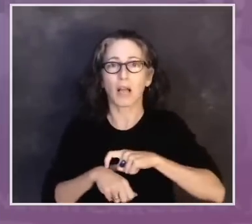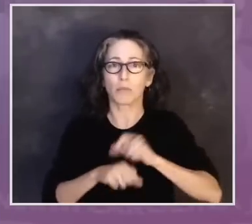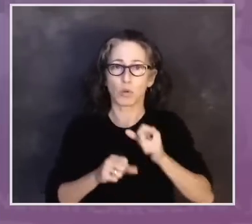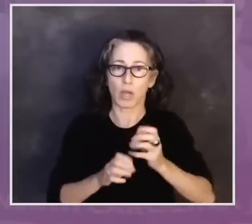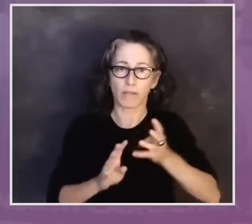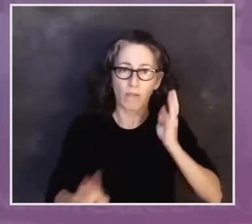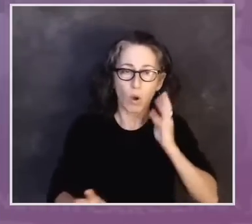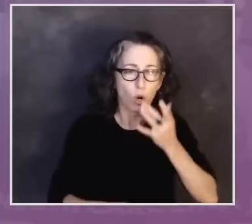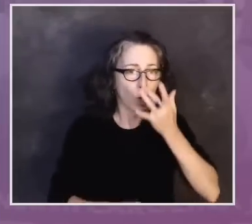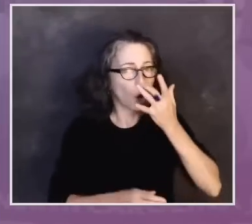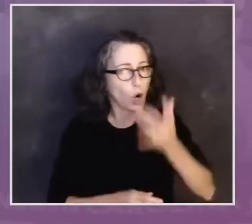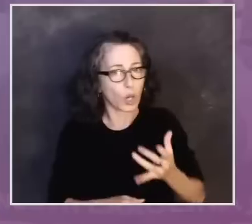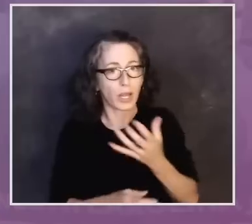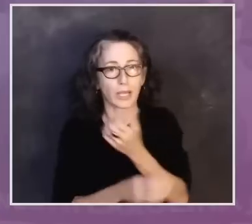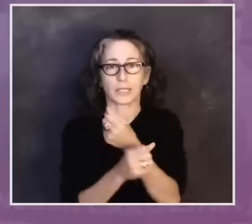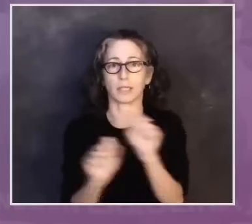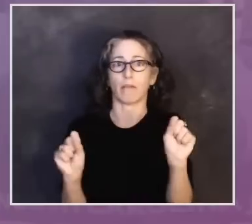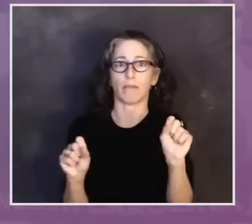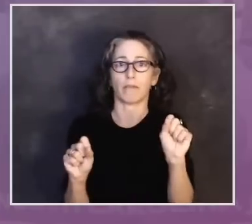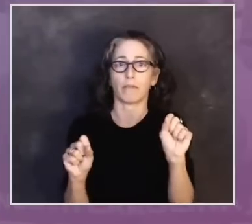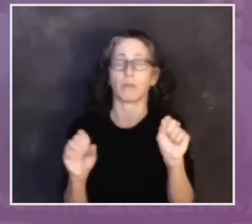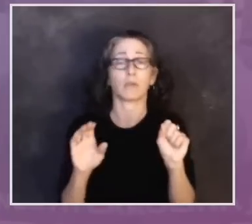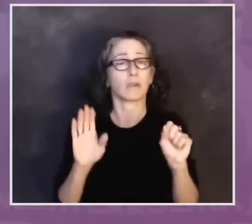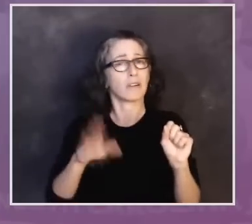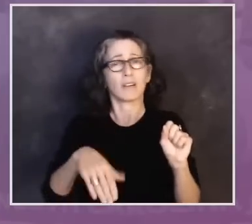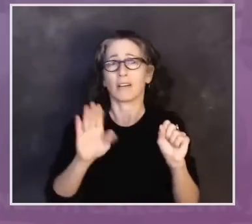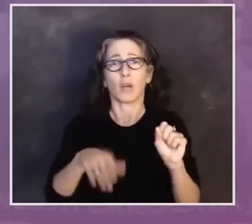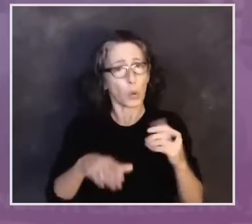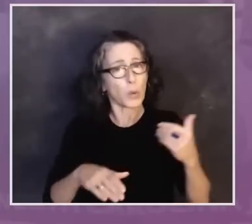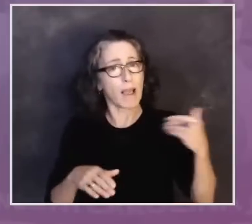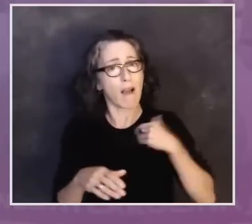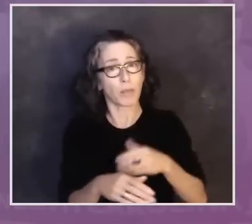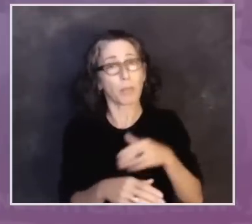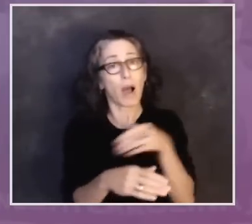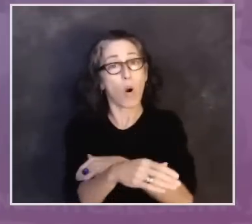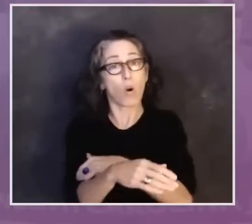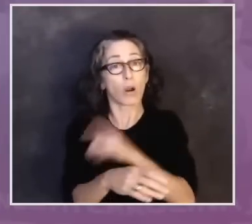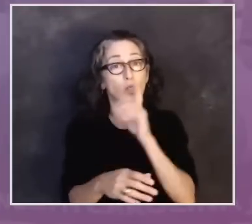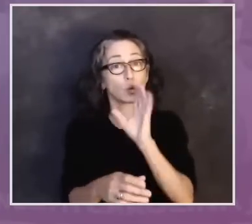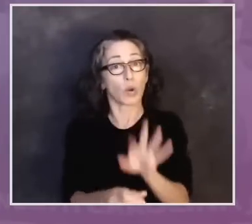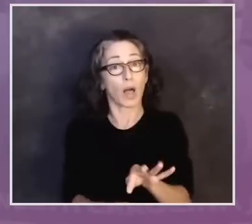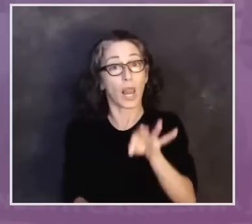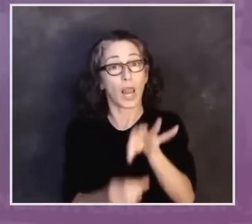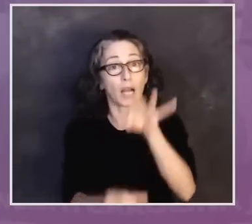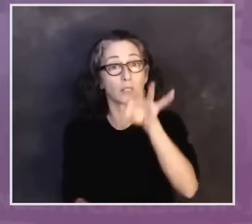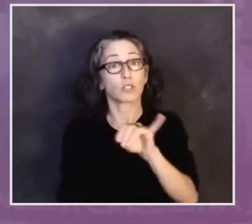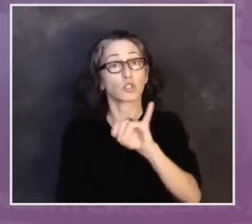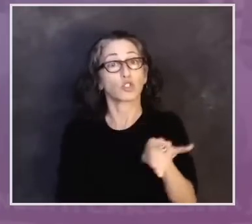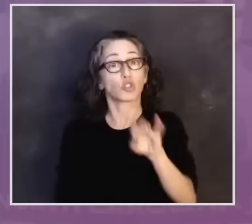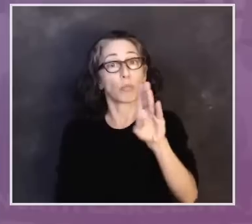VOTERS. LET'S TAKE ADVANTAGE OF THE INCREASED FLEXIBILITY AND EXTENDED TIMES TO VOTE AS